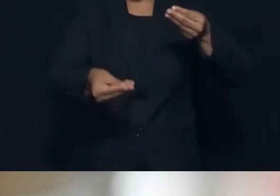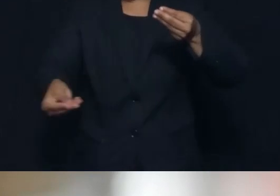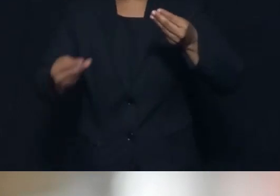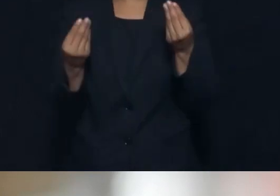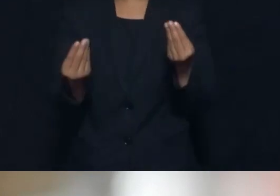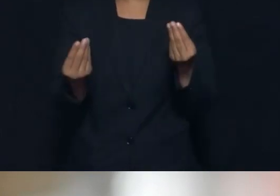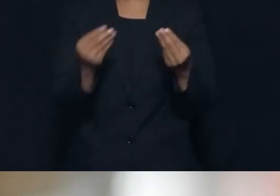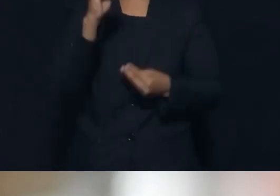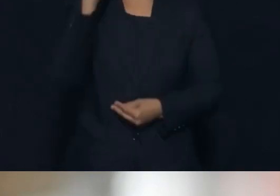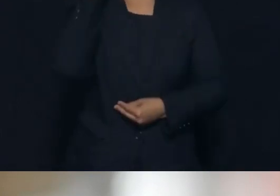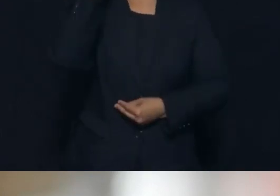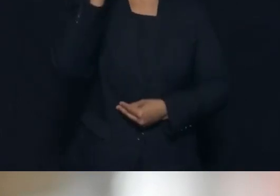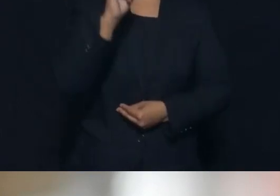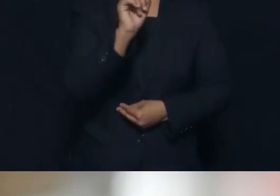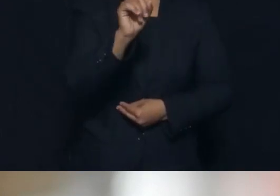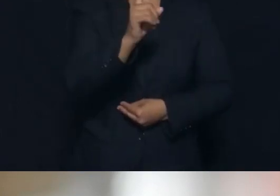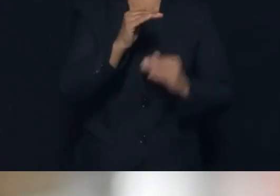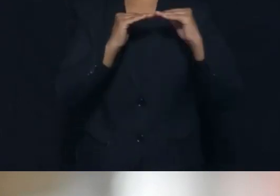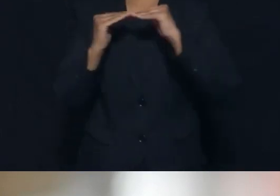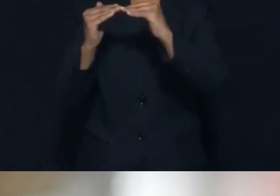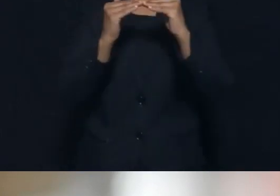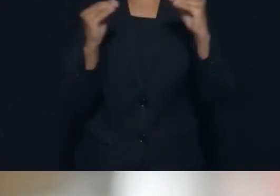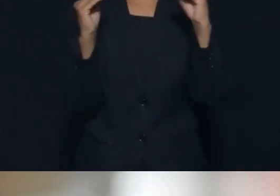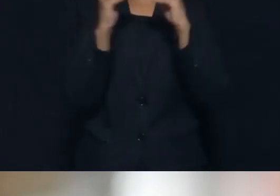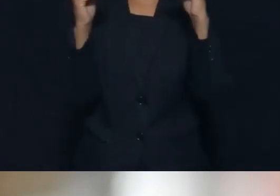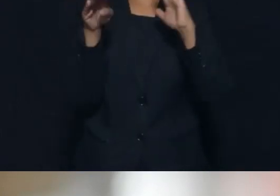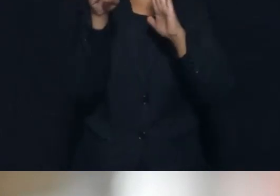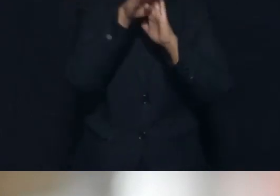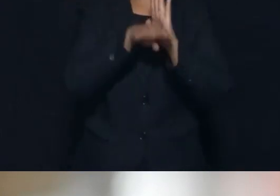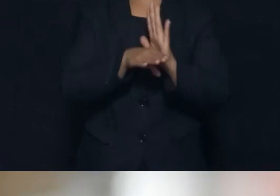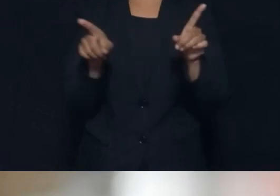procurement. So there you find the link. I hope I have answered both questions.